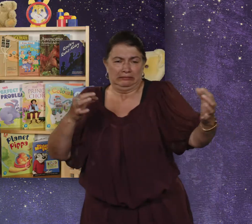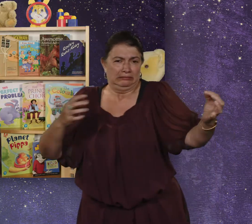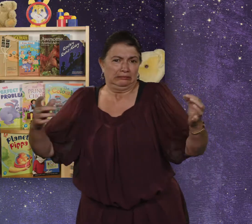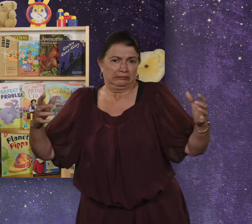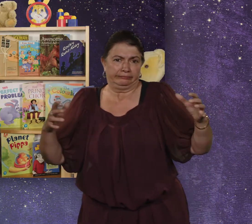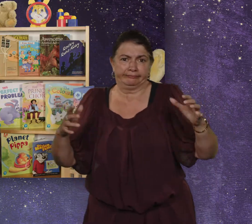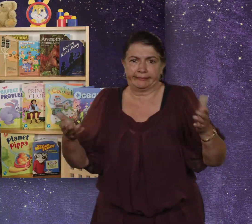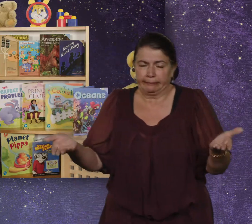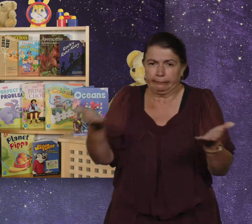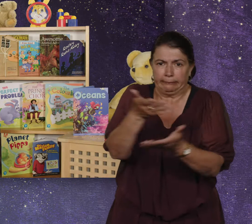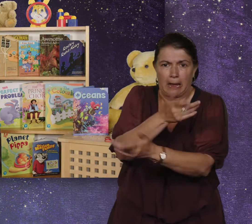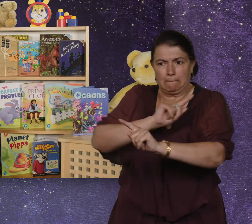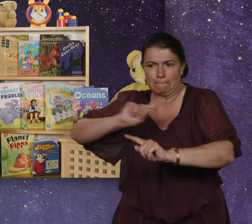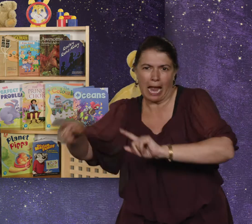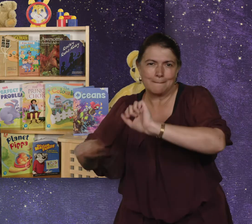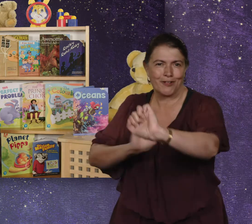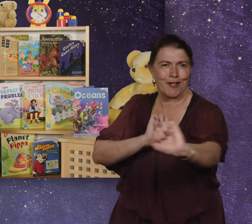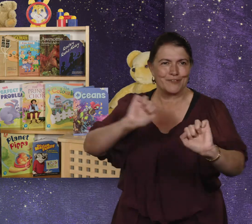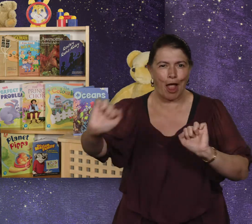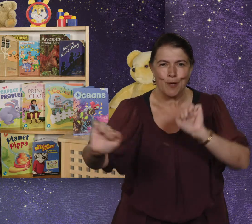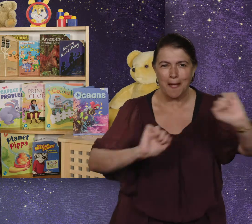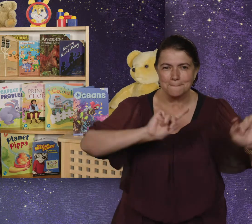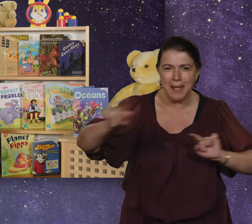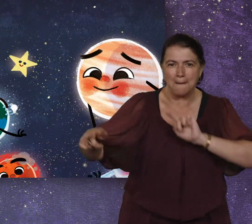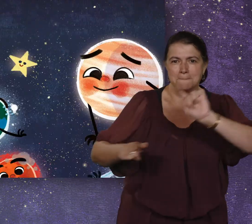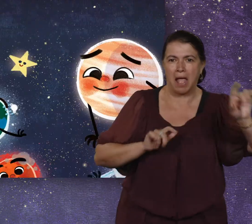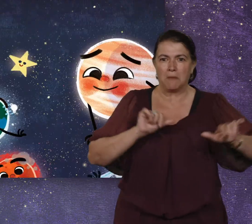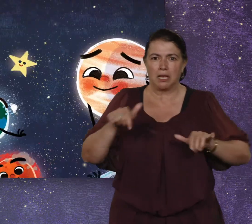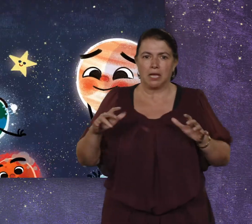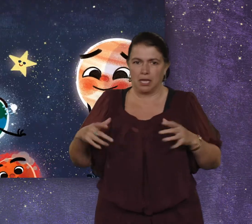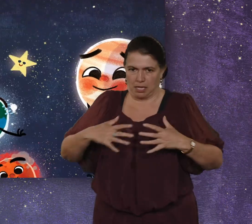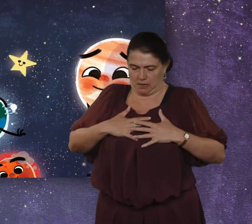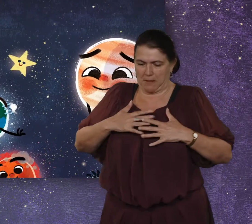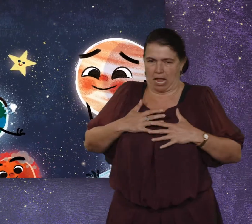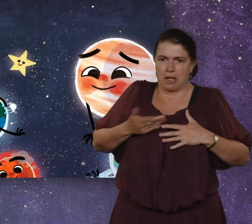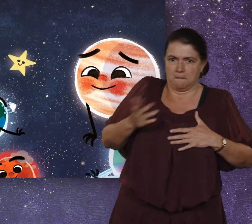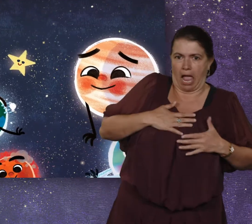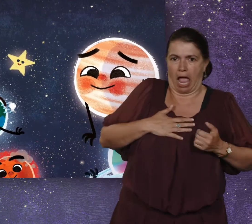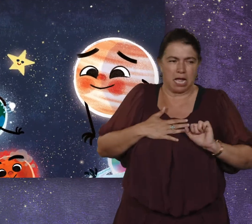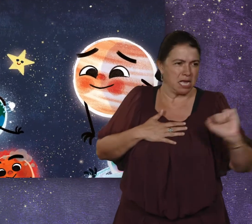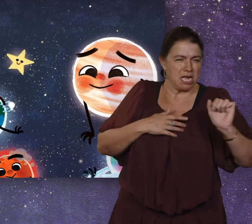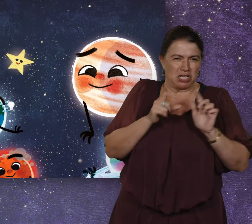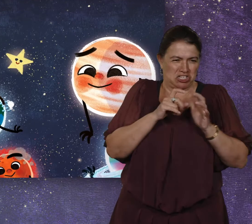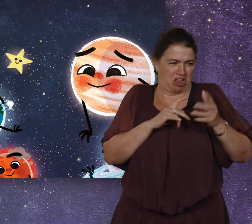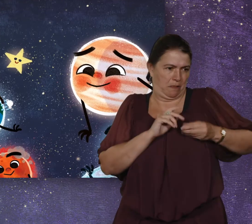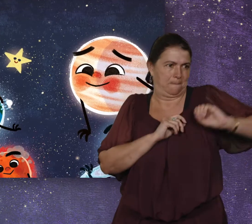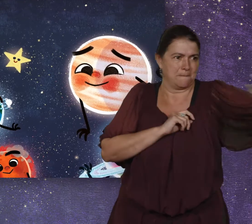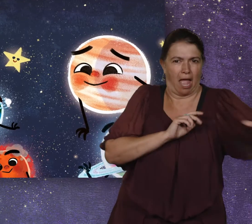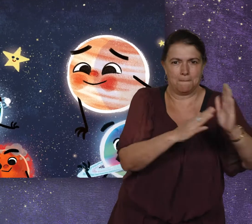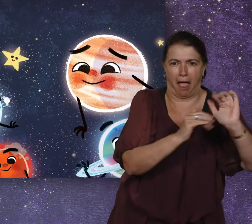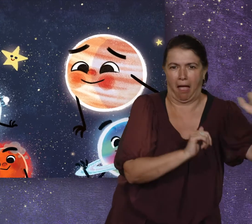... and after that day they were always content. Our orbits are great, said the planets.